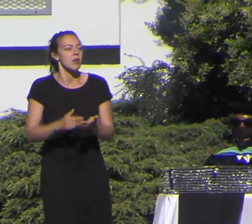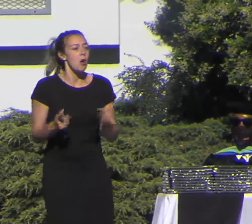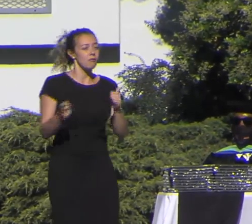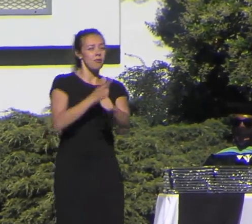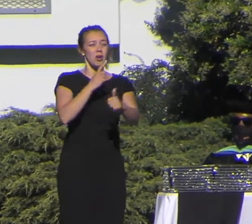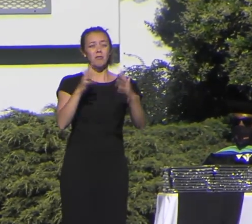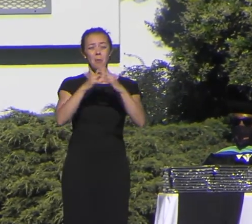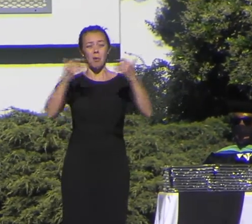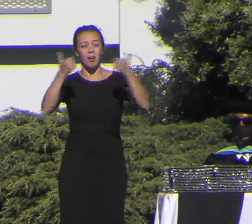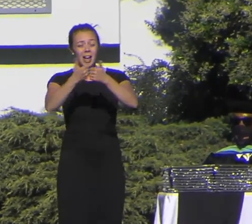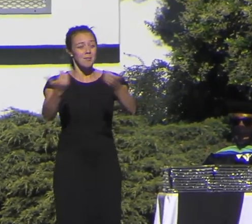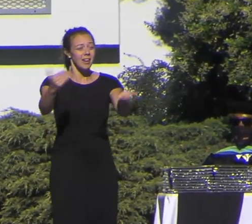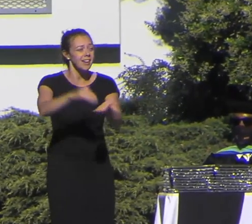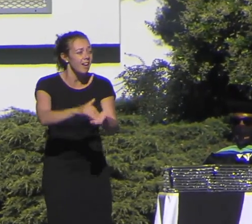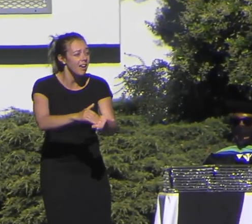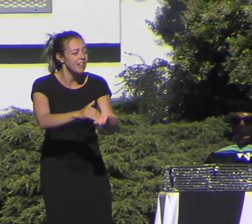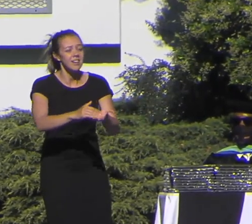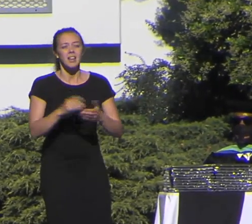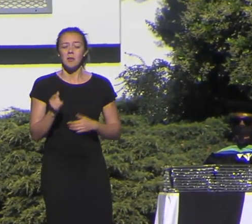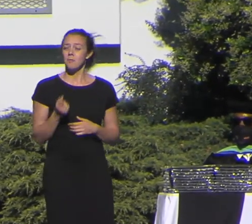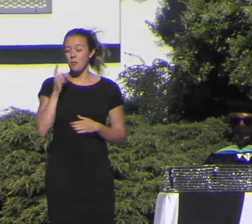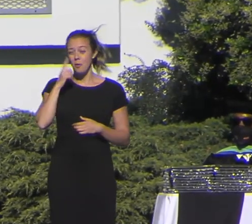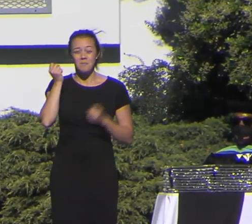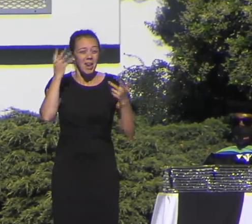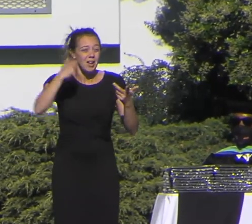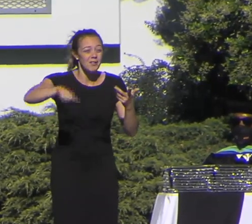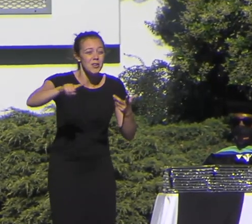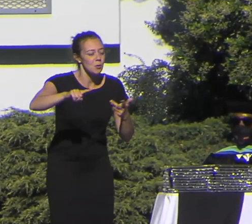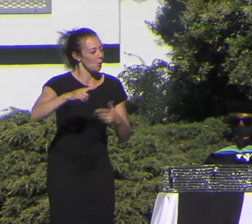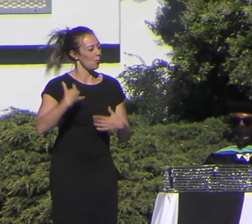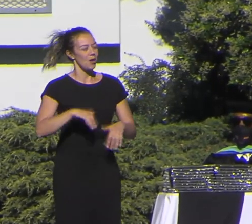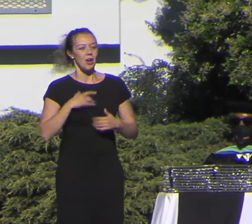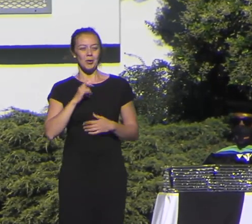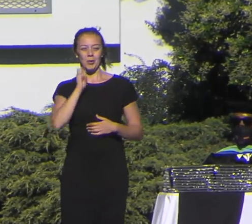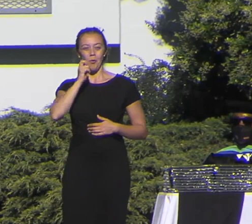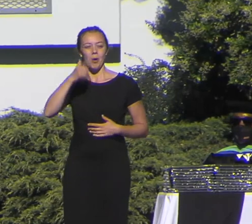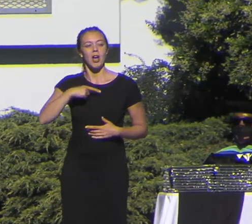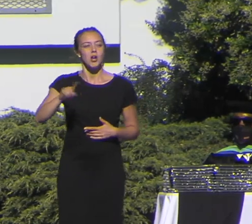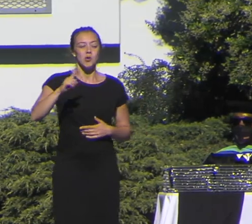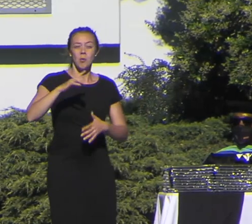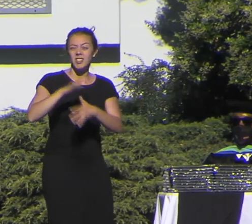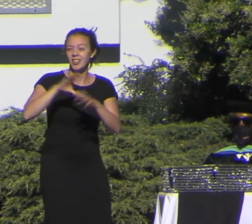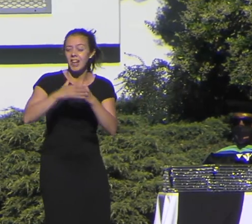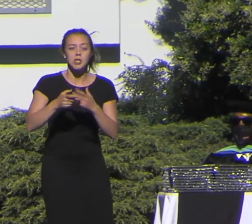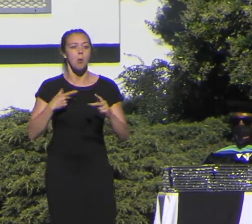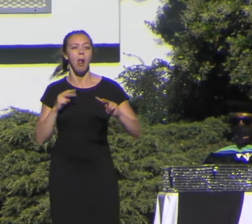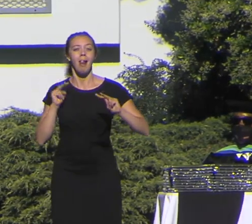For many of you it was being the first senior class ever to be excited to attend school in the spring.